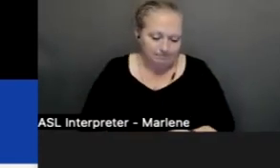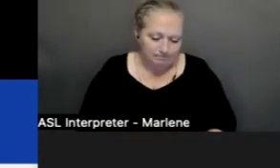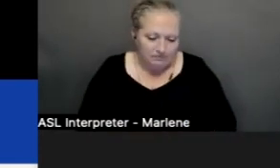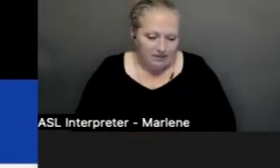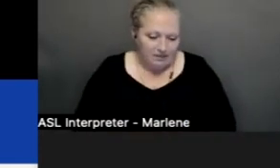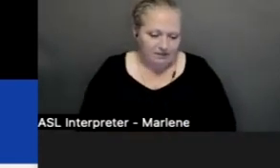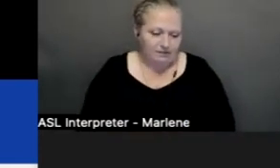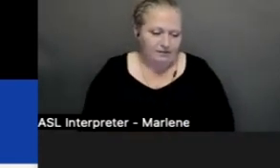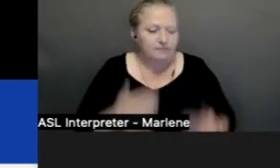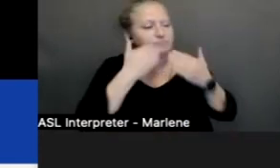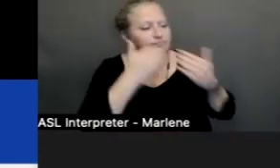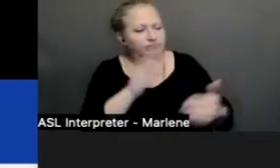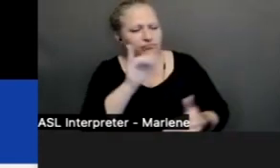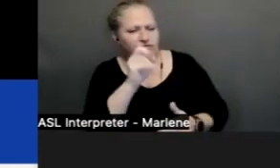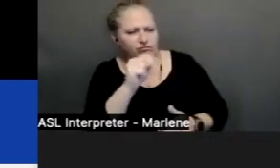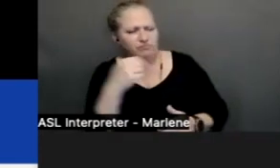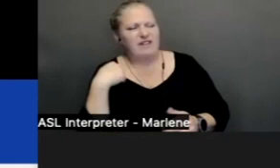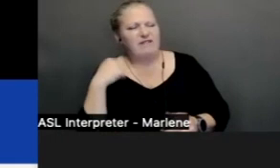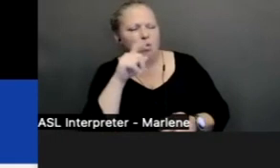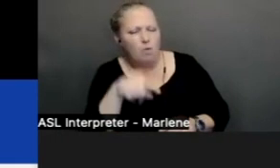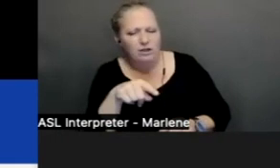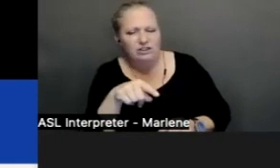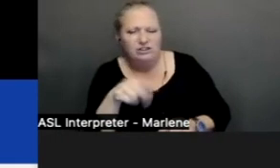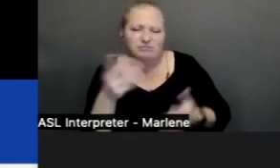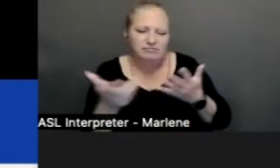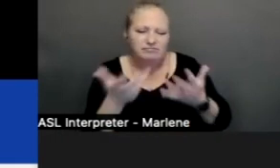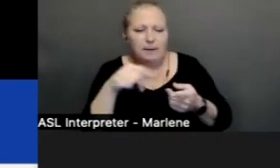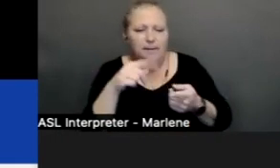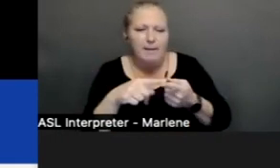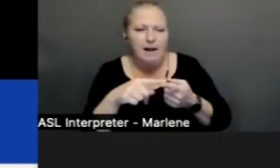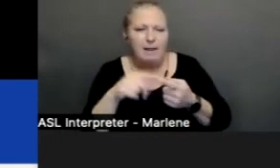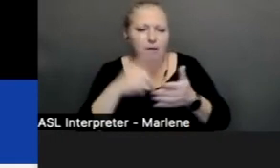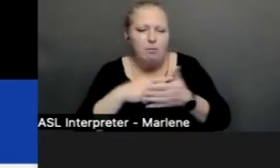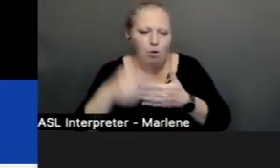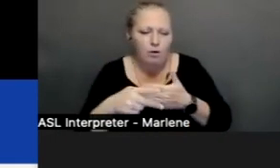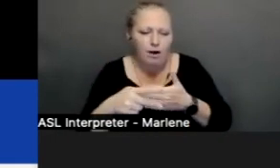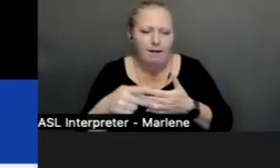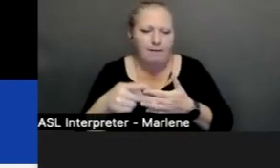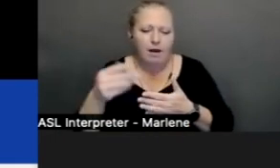Thanks. Jason, I have a a question kind of about the the programs I just knowing where you guys are